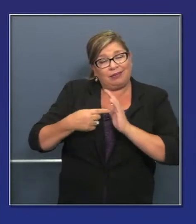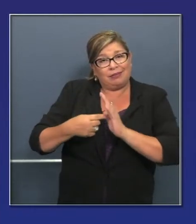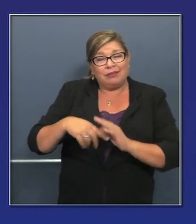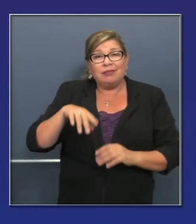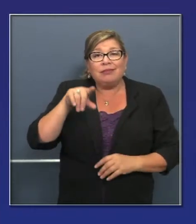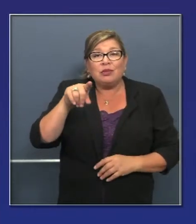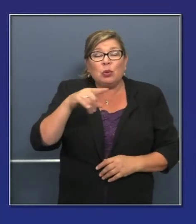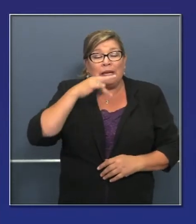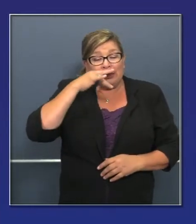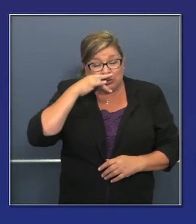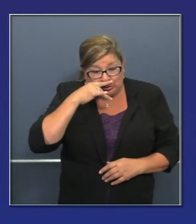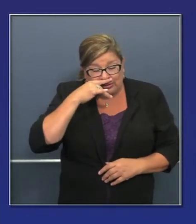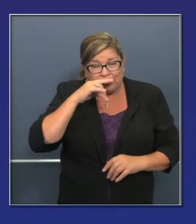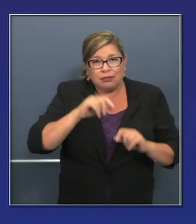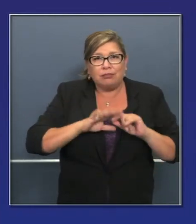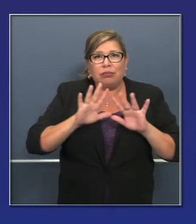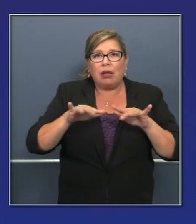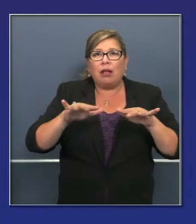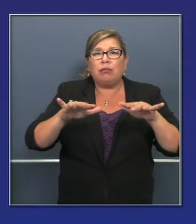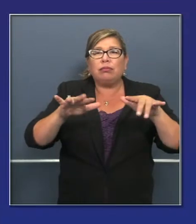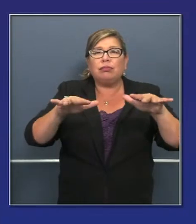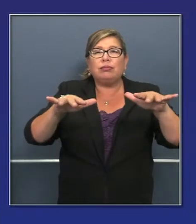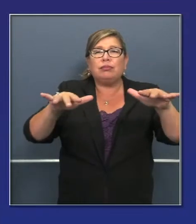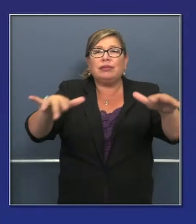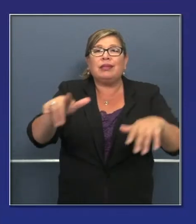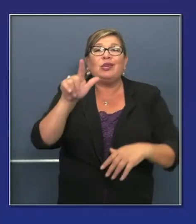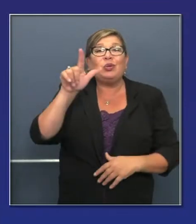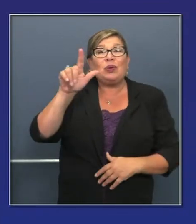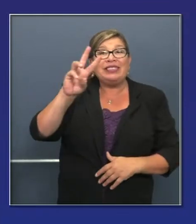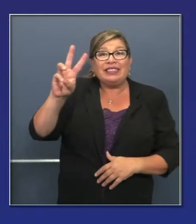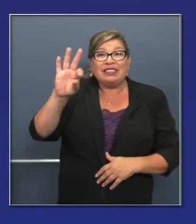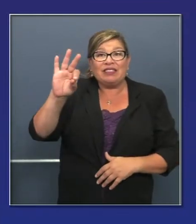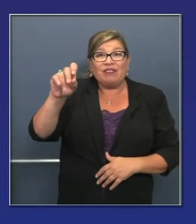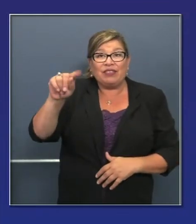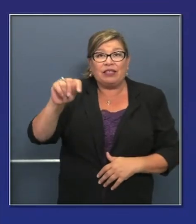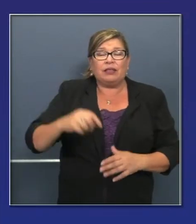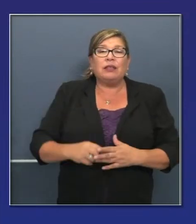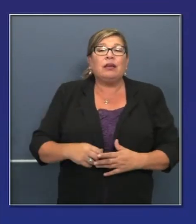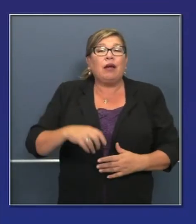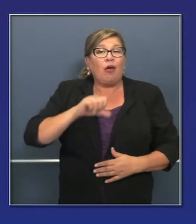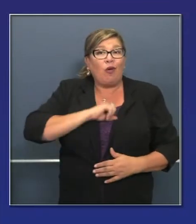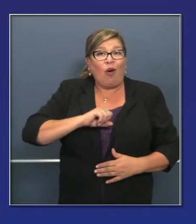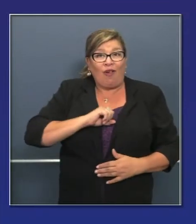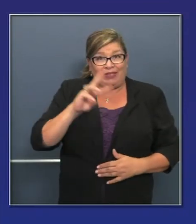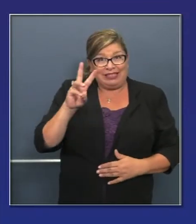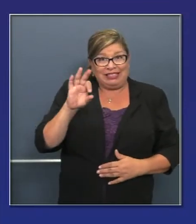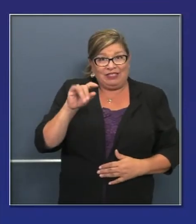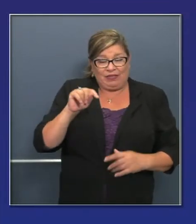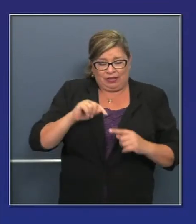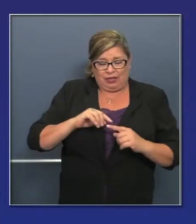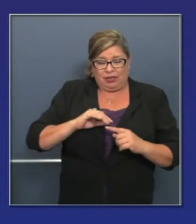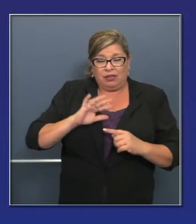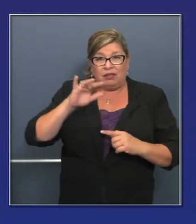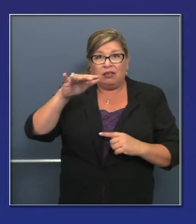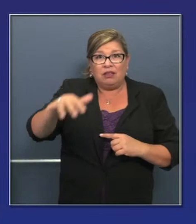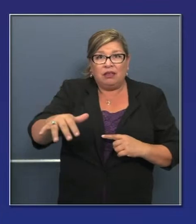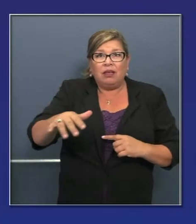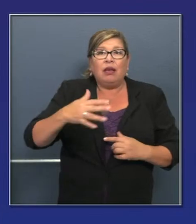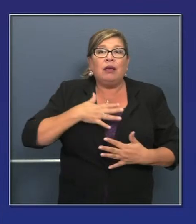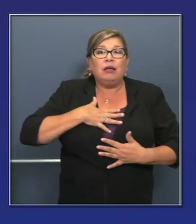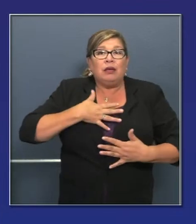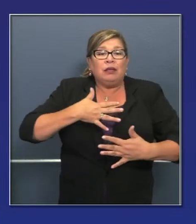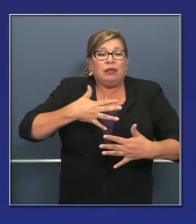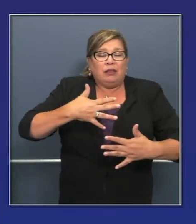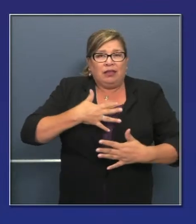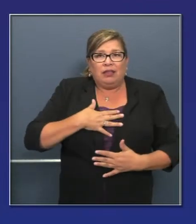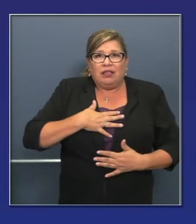as 26 feet cough is about six feet even a deep exhale is a few feet so please if you're gonna